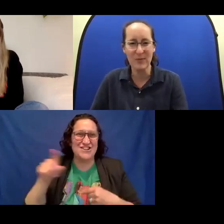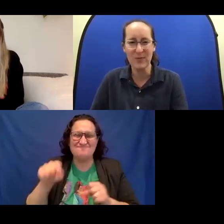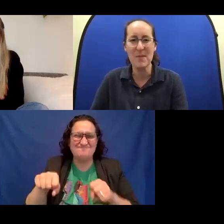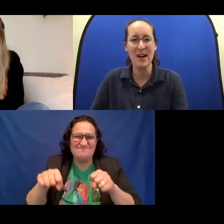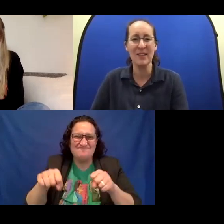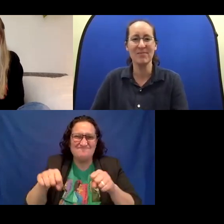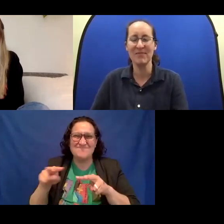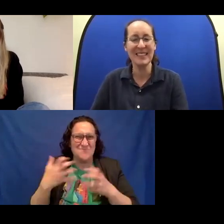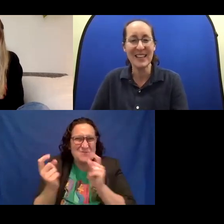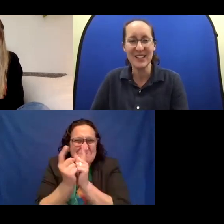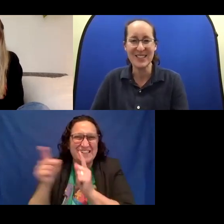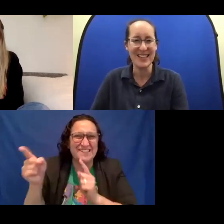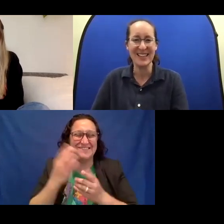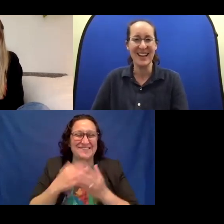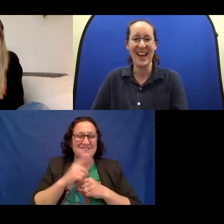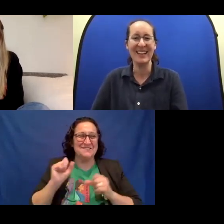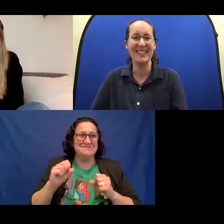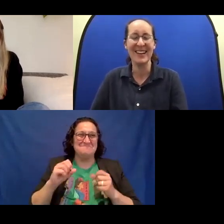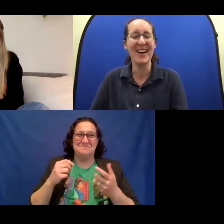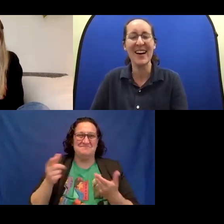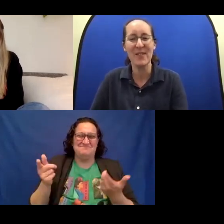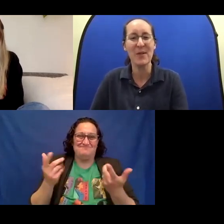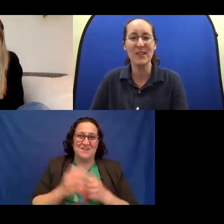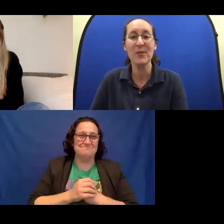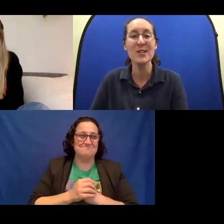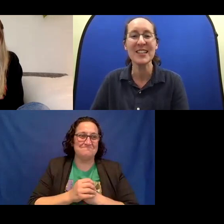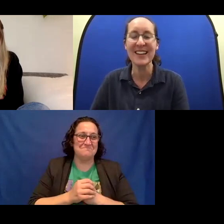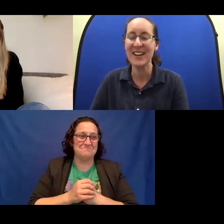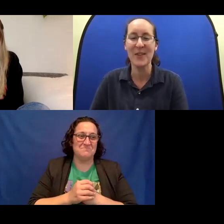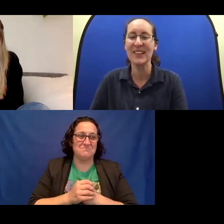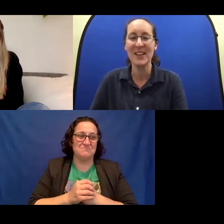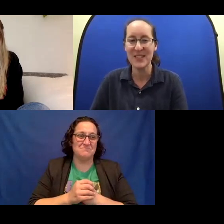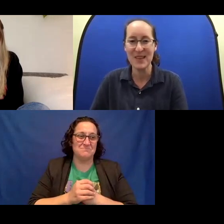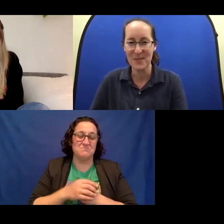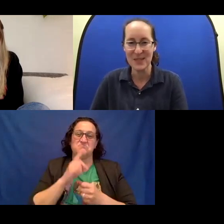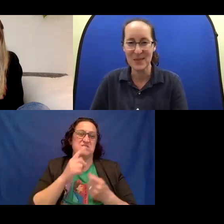female leaders and if I were fortunate enough I would love to meet them someday,